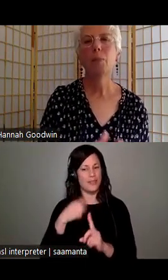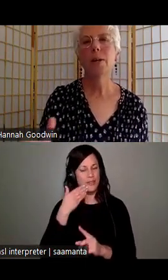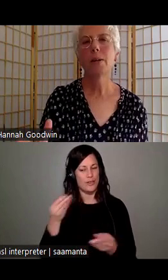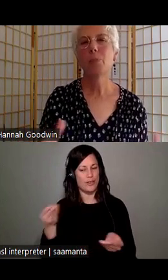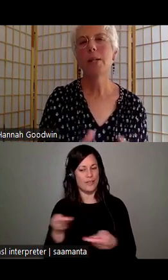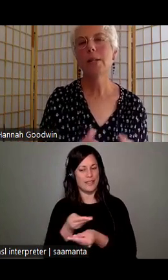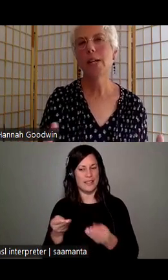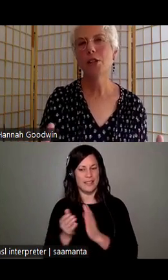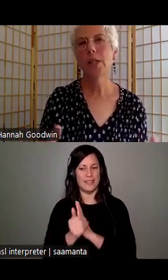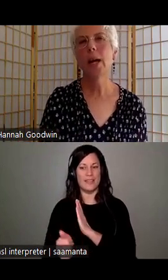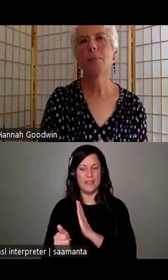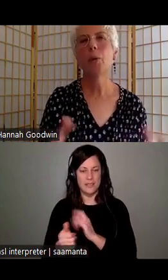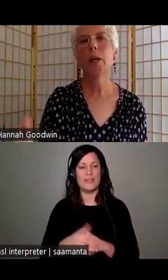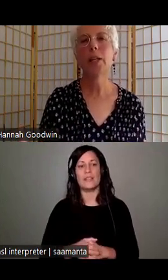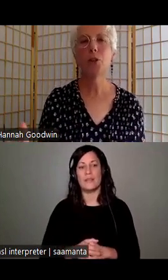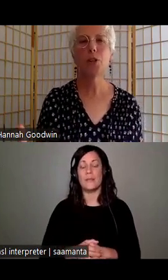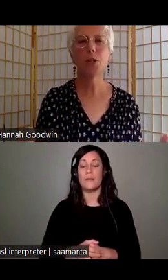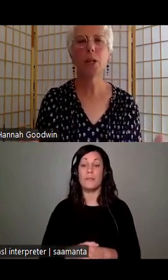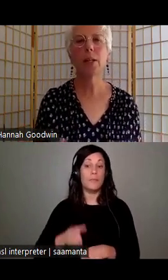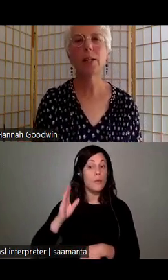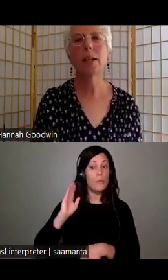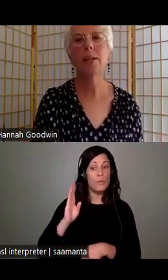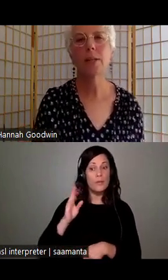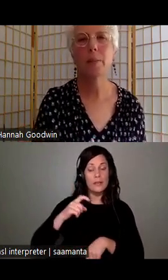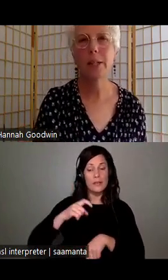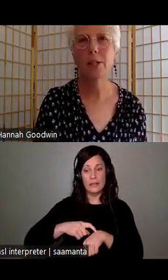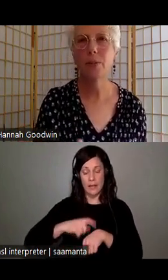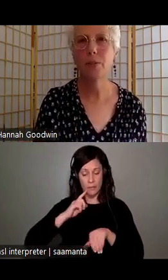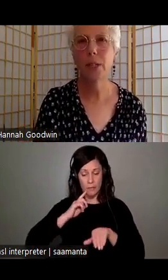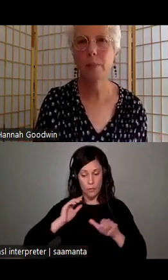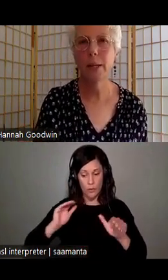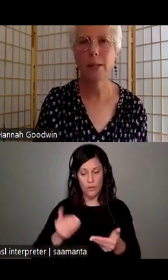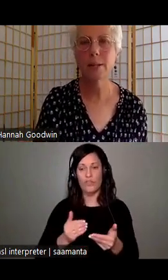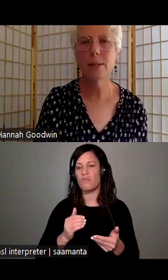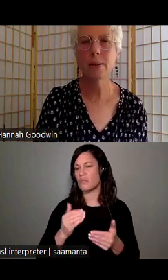The presentation time that would introduce it is limited to 15 minutes.